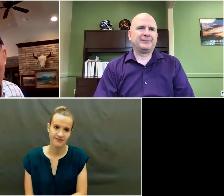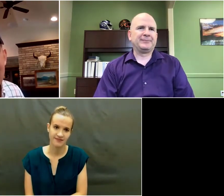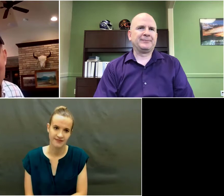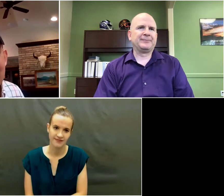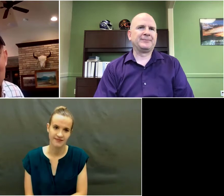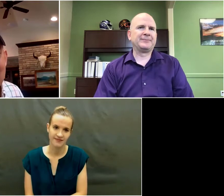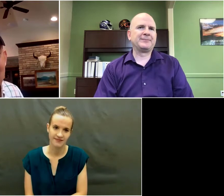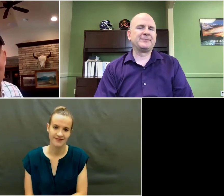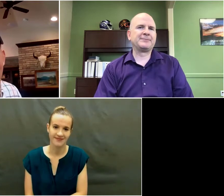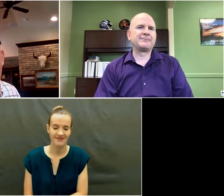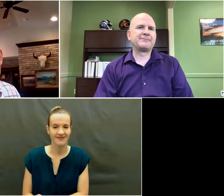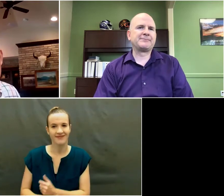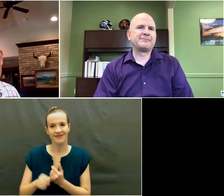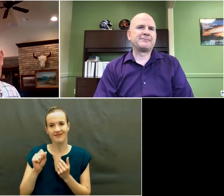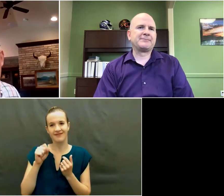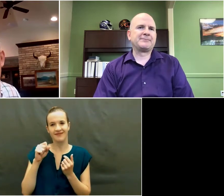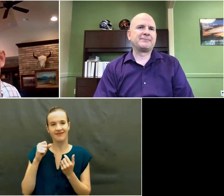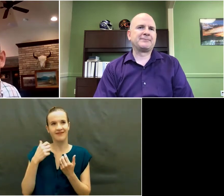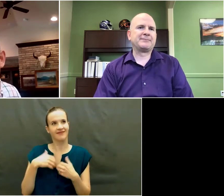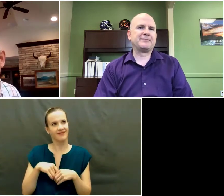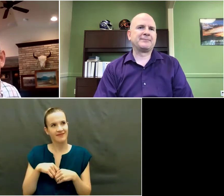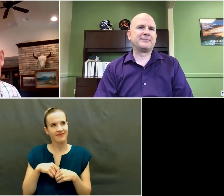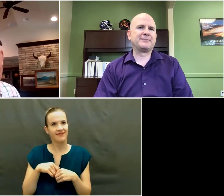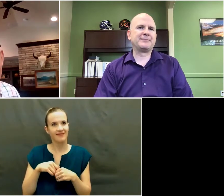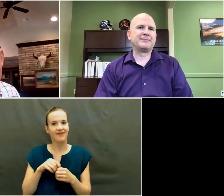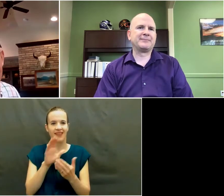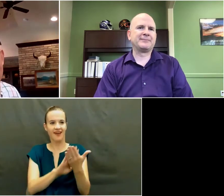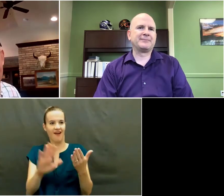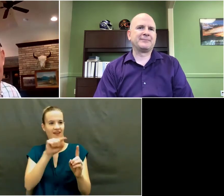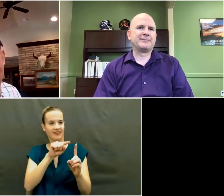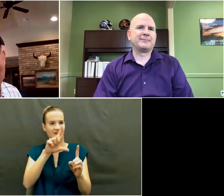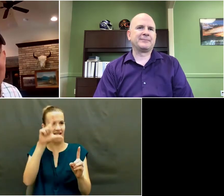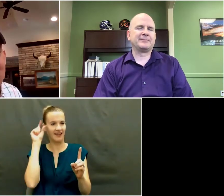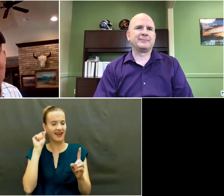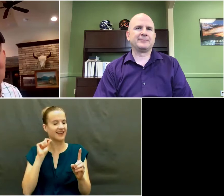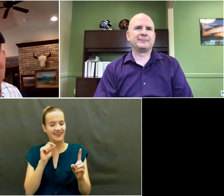Jeremy: Gallaudet is so interesting to me the only thing else, the last thing I'll say is when I was